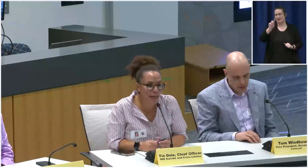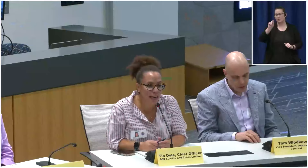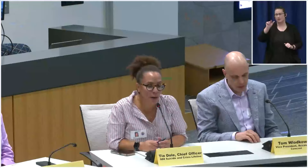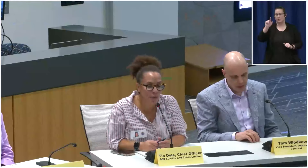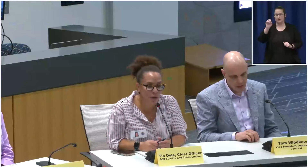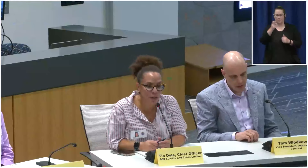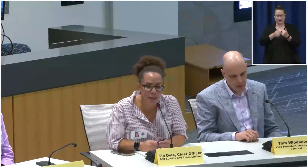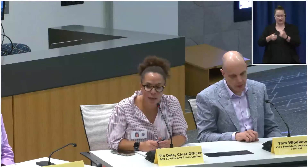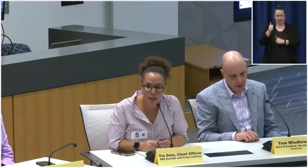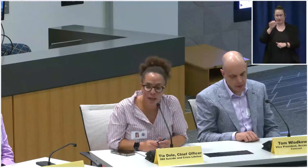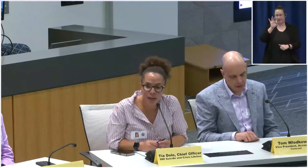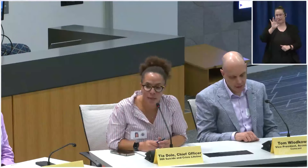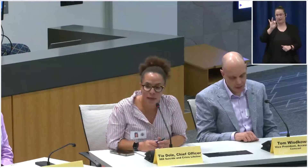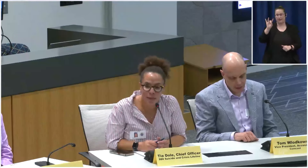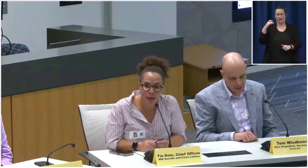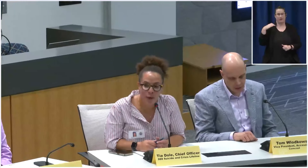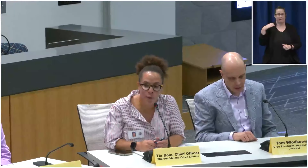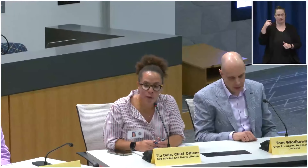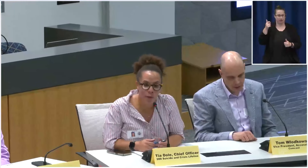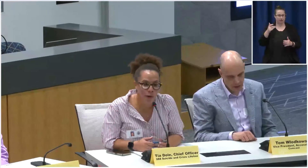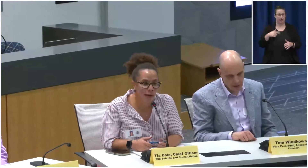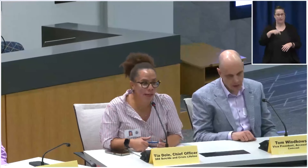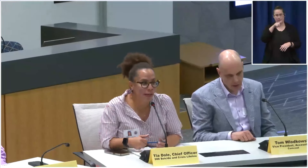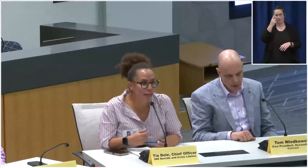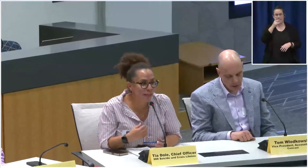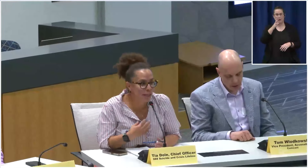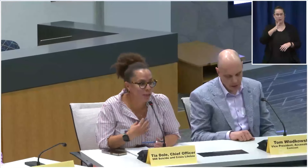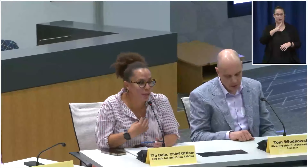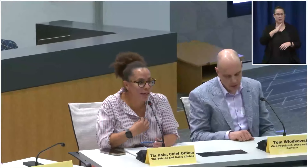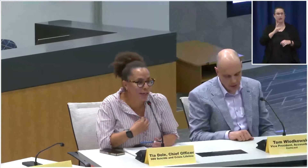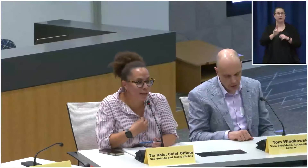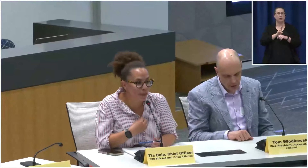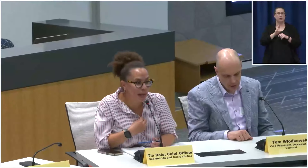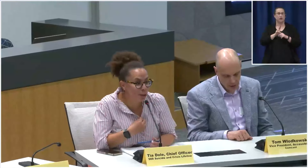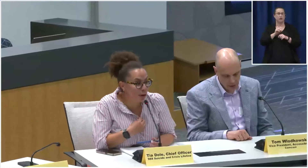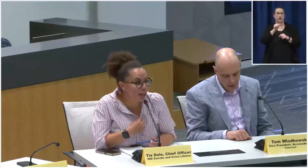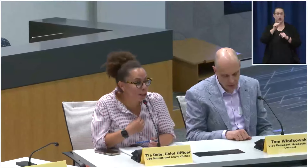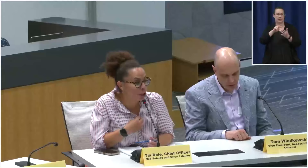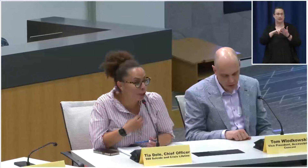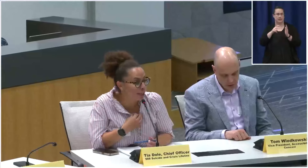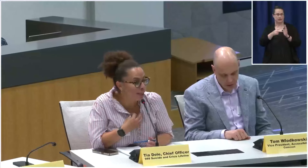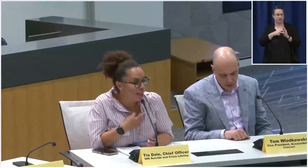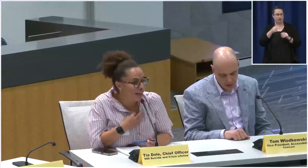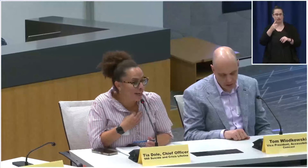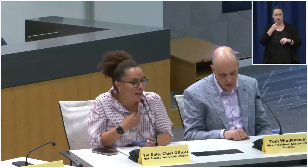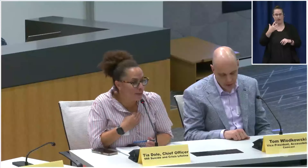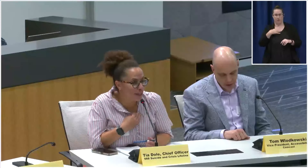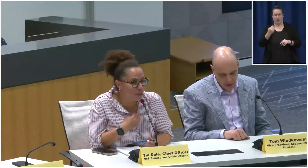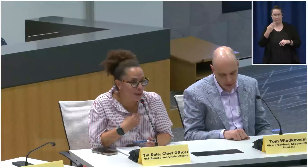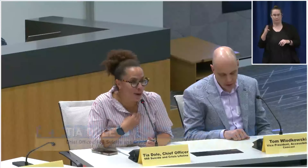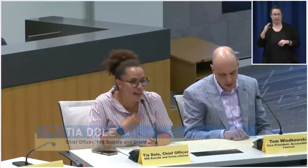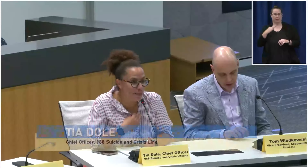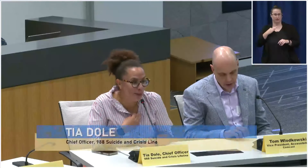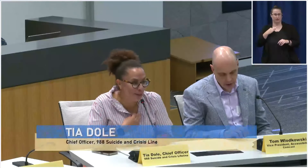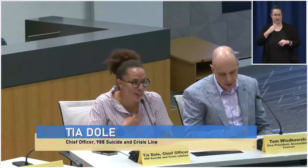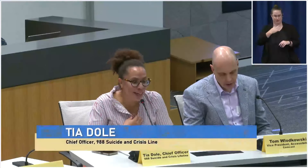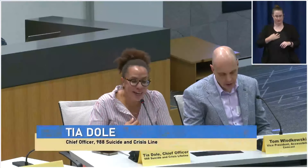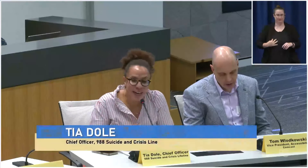SIGN LANGUAGE IN ALL ASPECTS OF OUR LIVES.